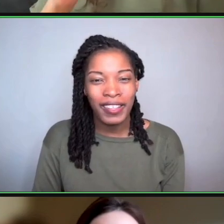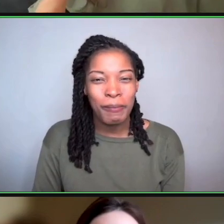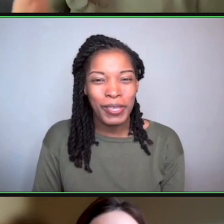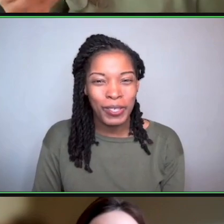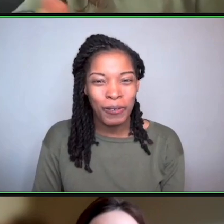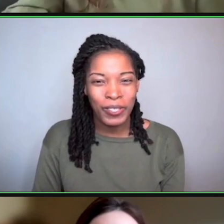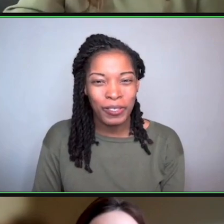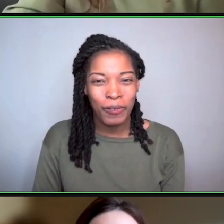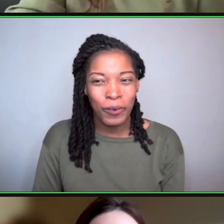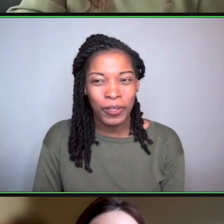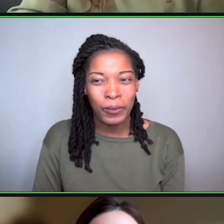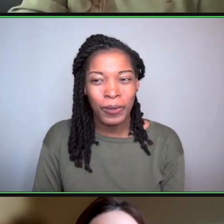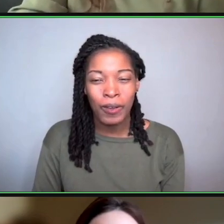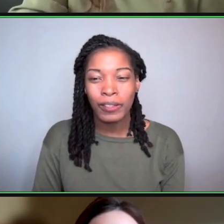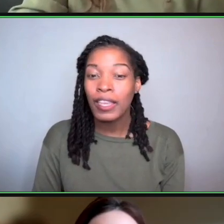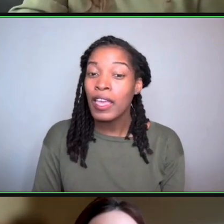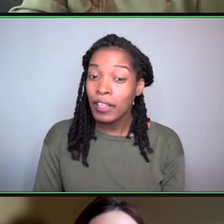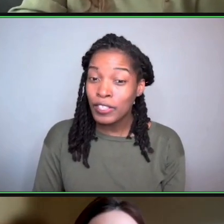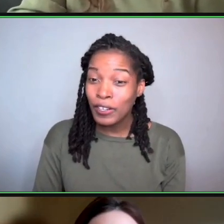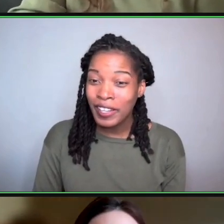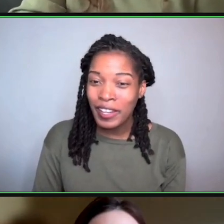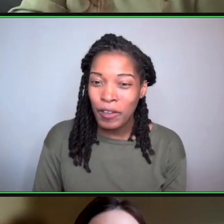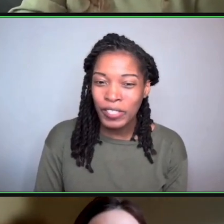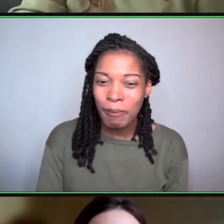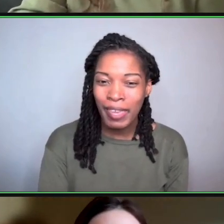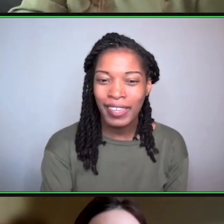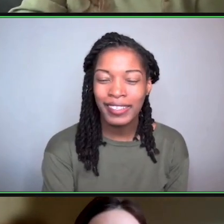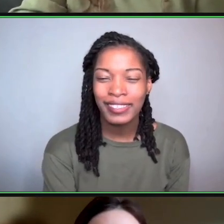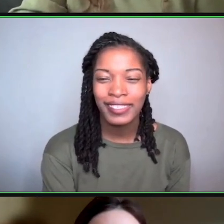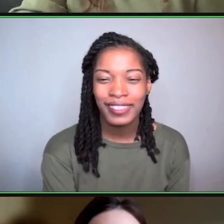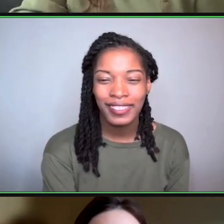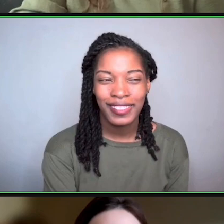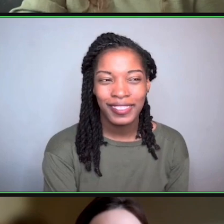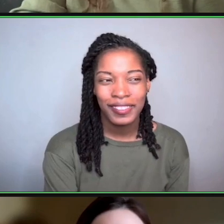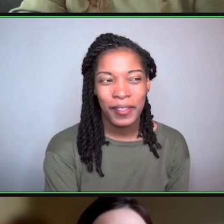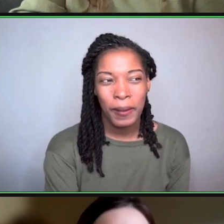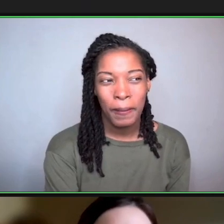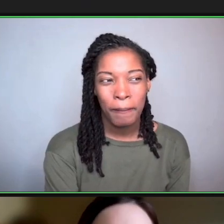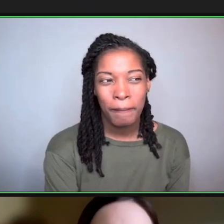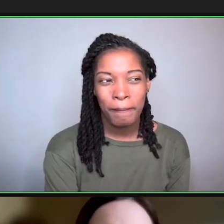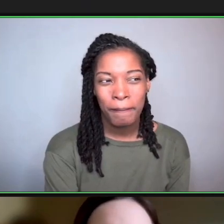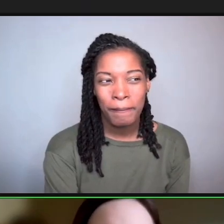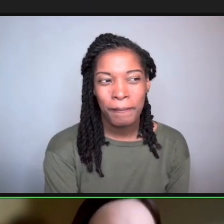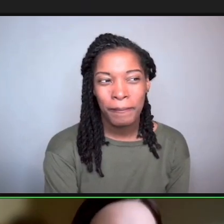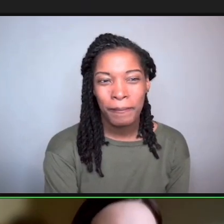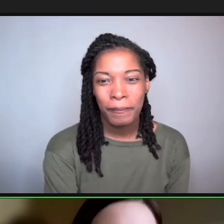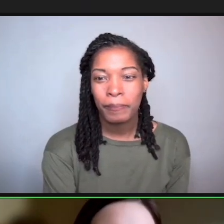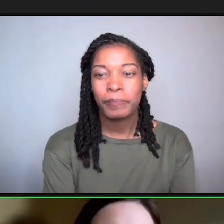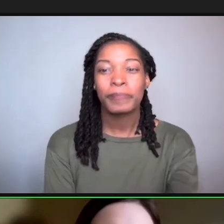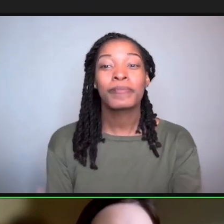the best services for you all. Turning it over to Megan. Thank you, Tia.